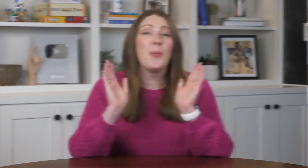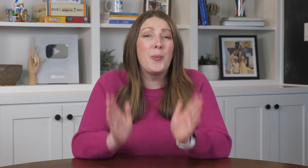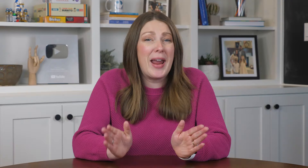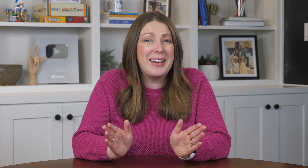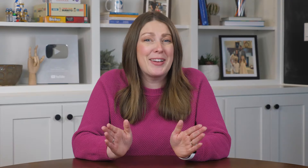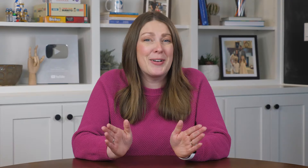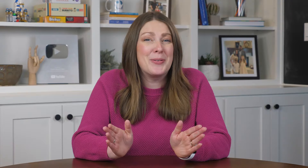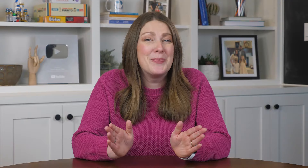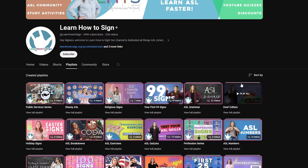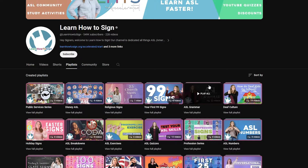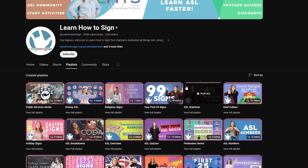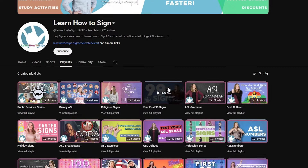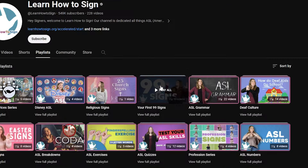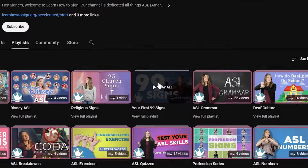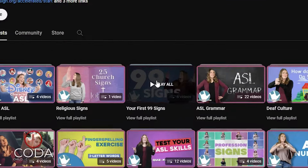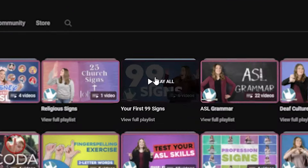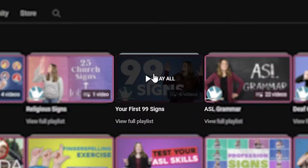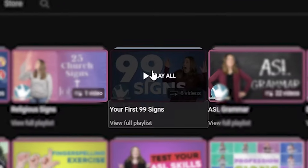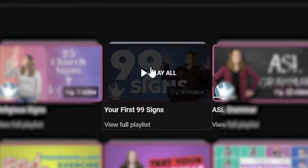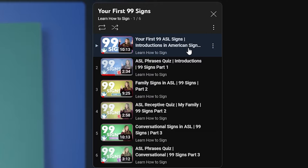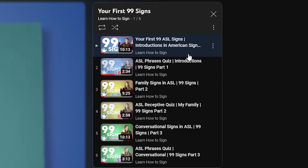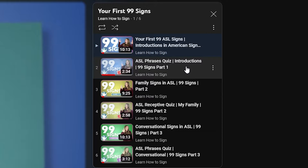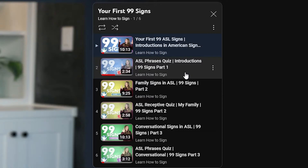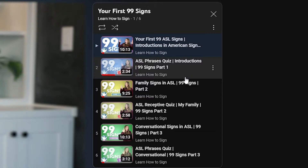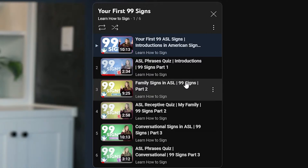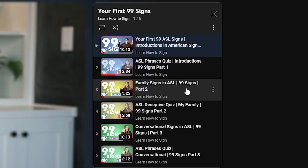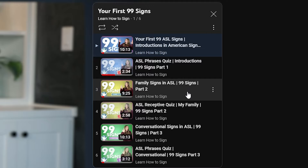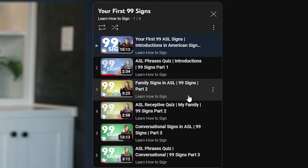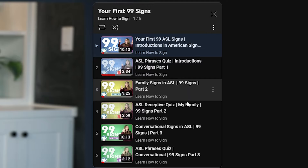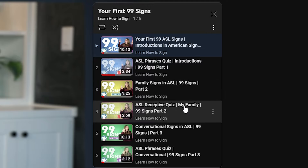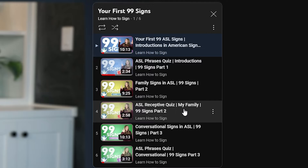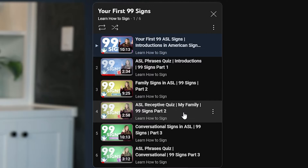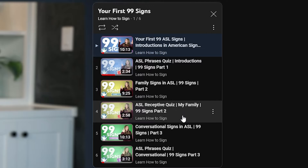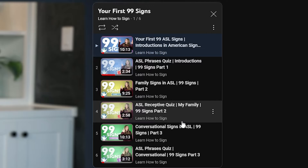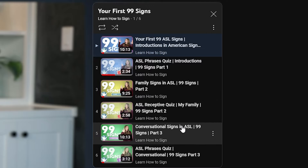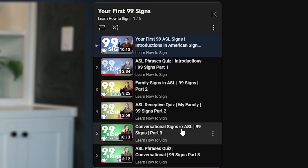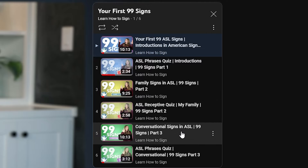Way to go. If you found this video helpful, check out our 99 science